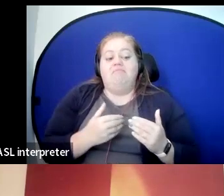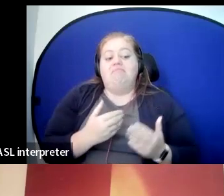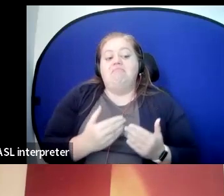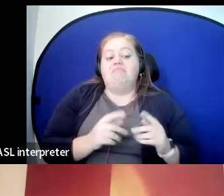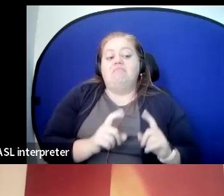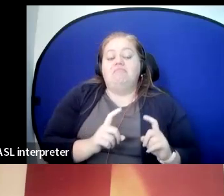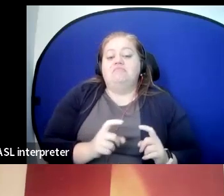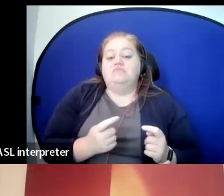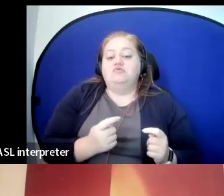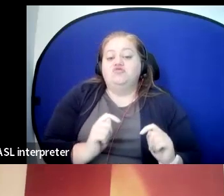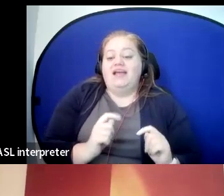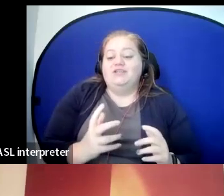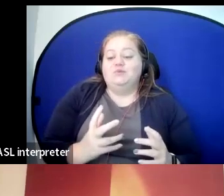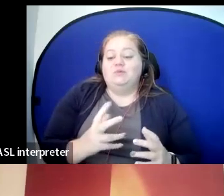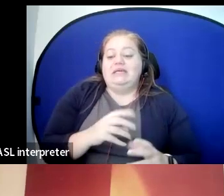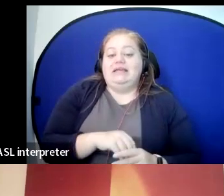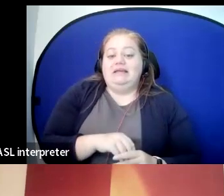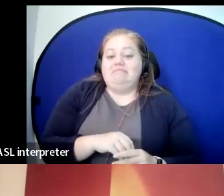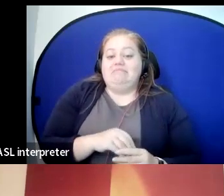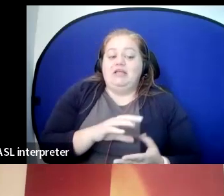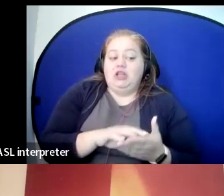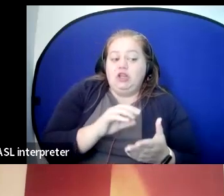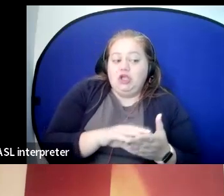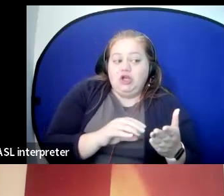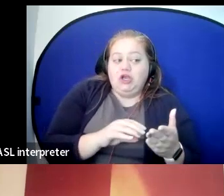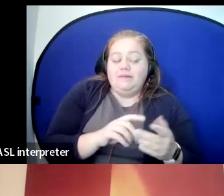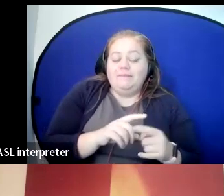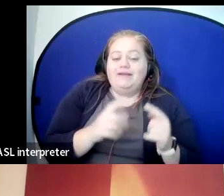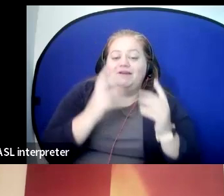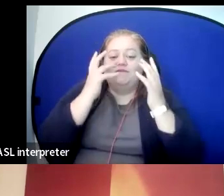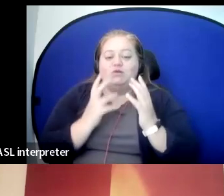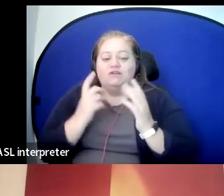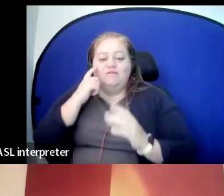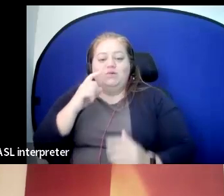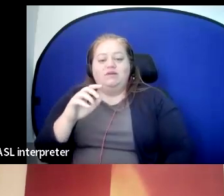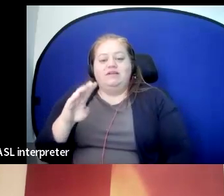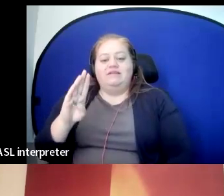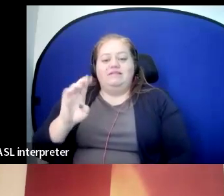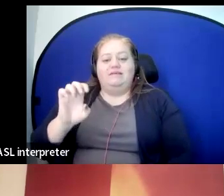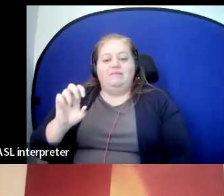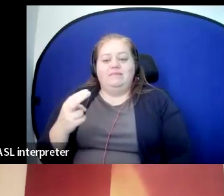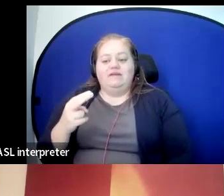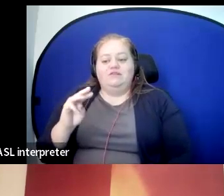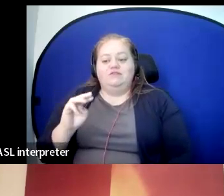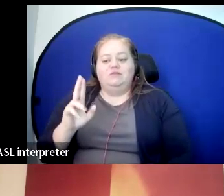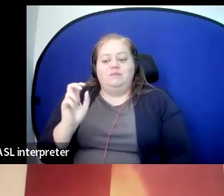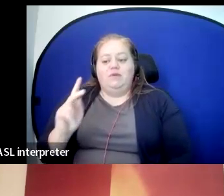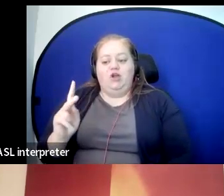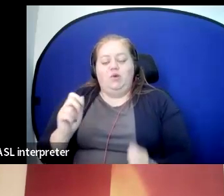But unfortunately, if you look at the benchmarks on how this model performs, it is clear